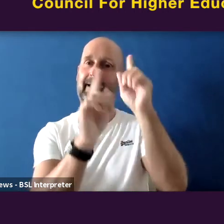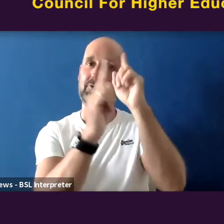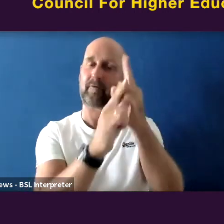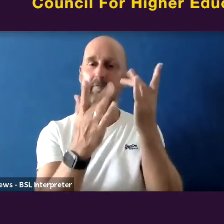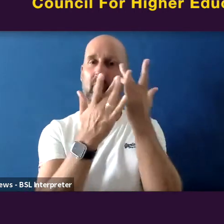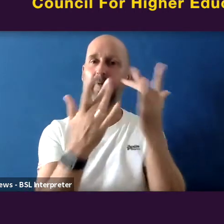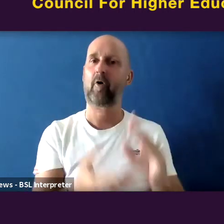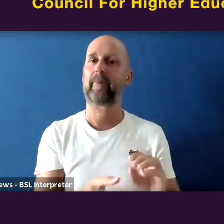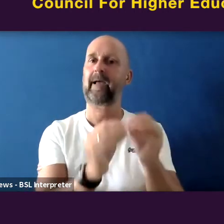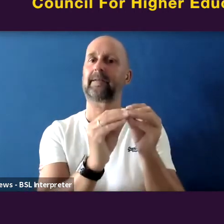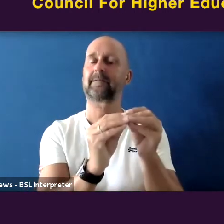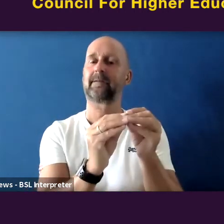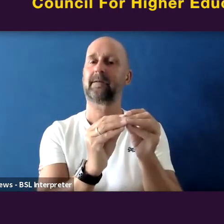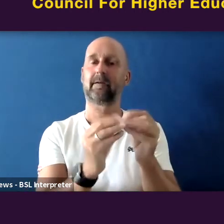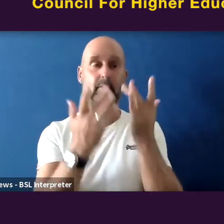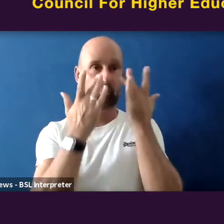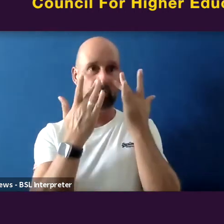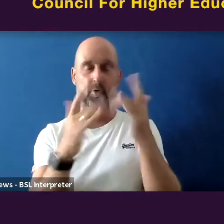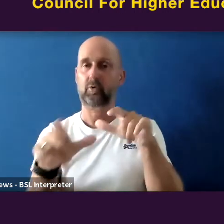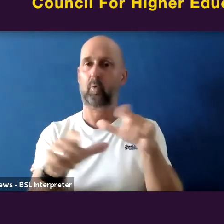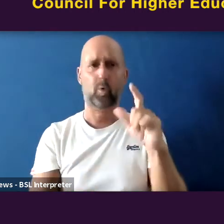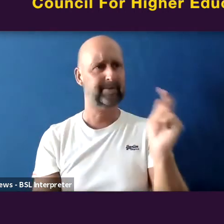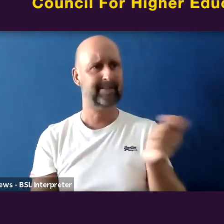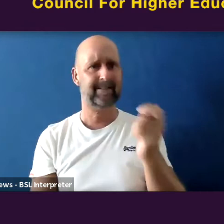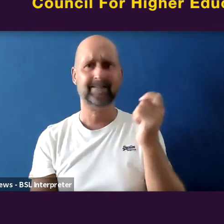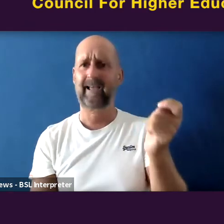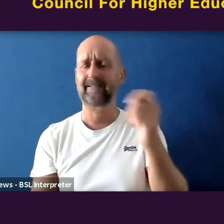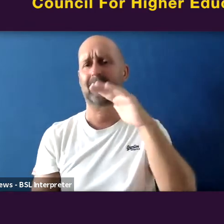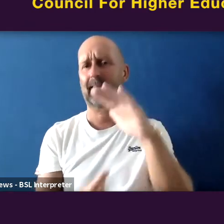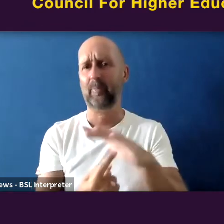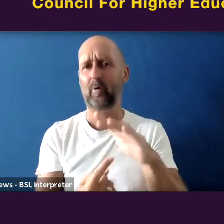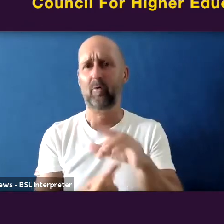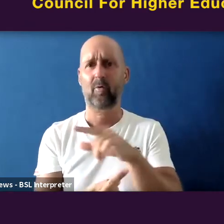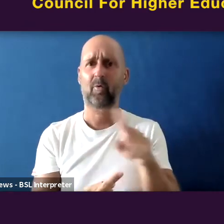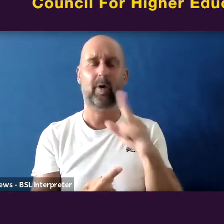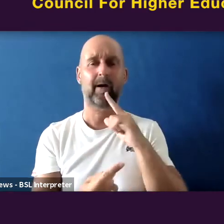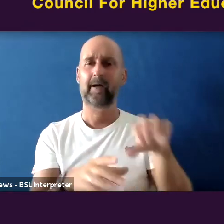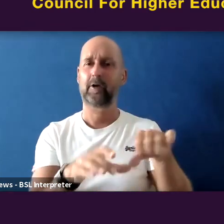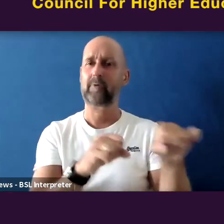The success of these courses is vital in equipping creative graduates with the skills they need.